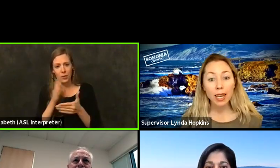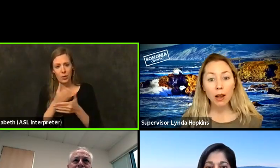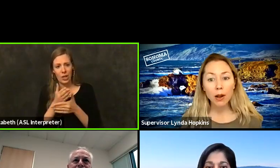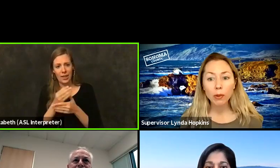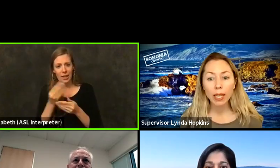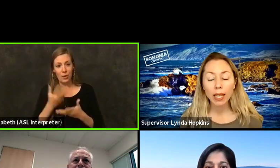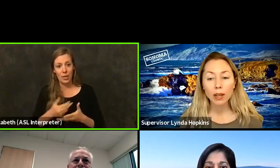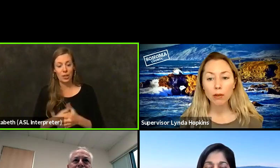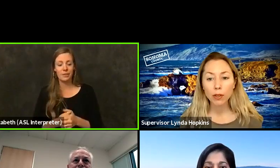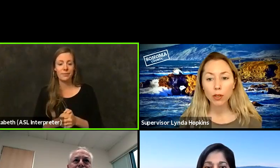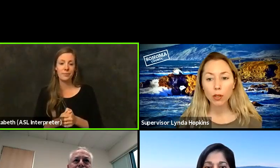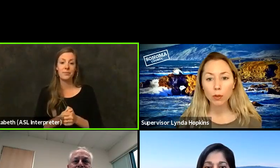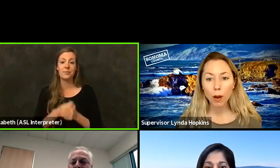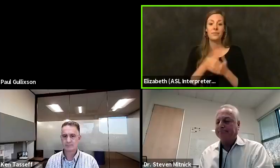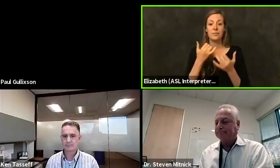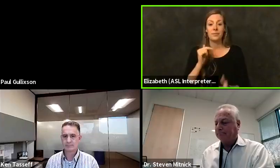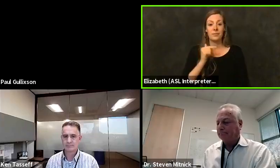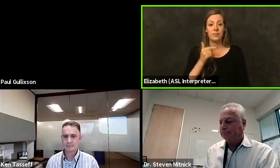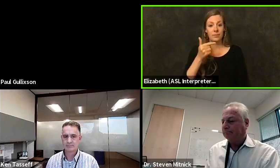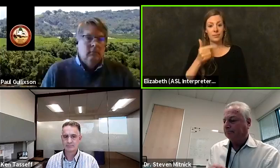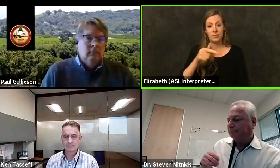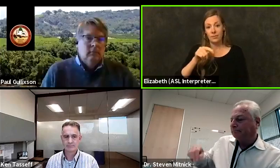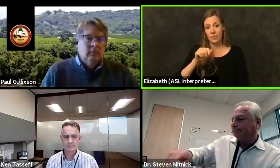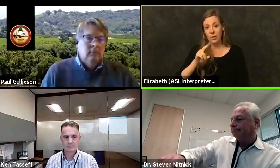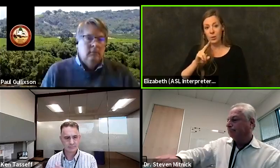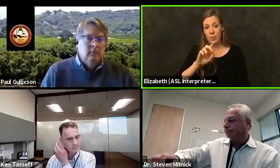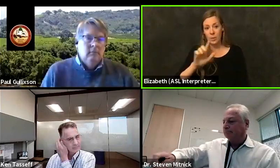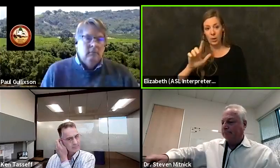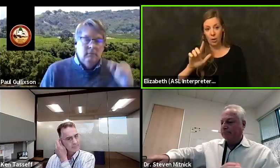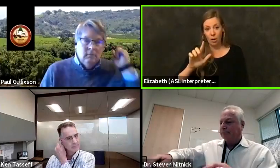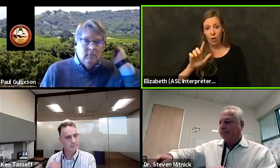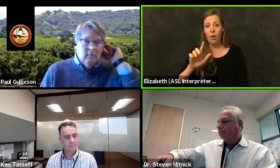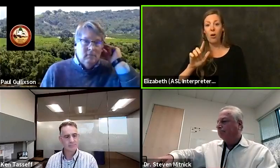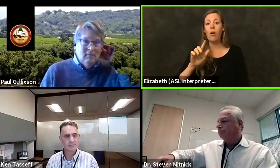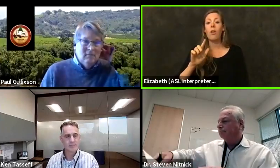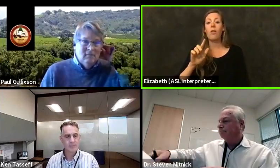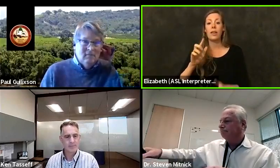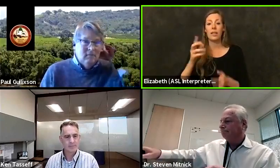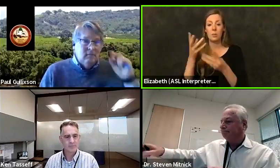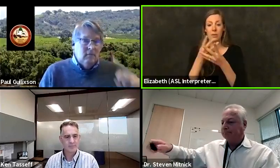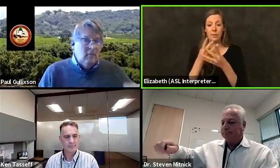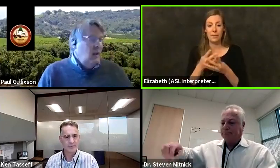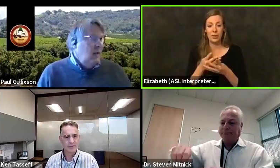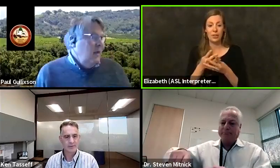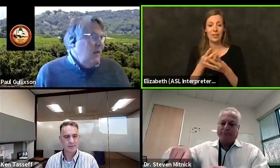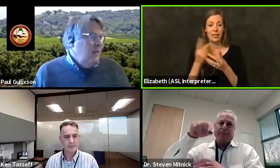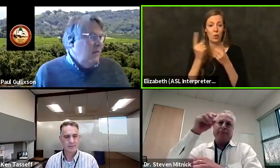Now, I will hand it over to Paul Gullixson to go ahead and field questions.